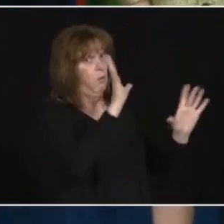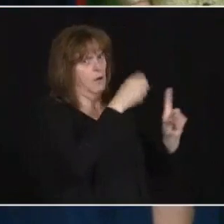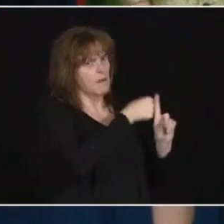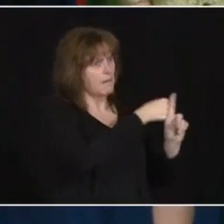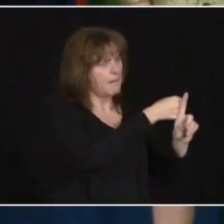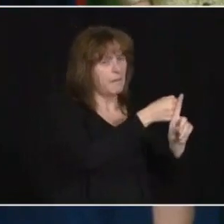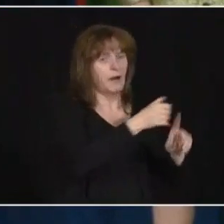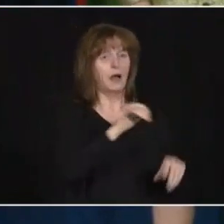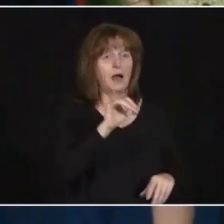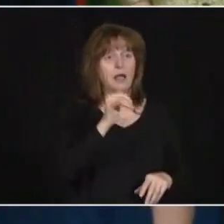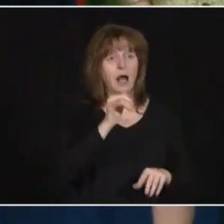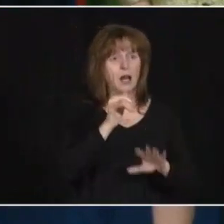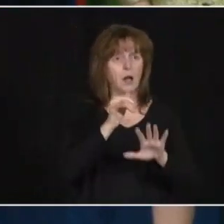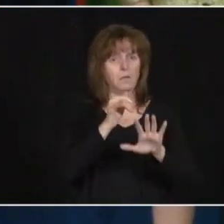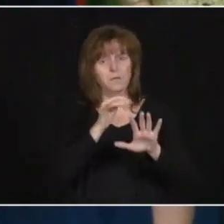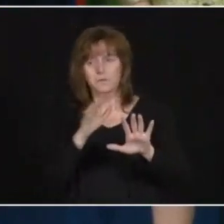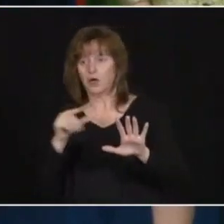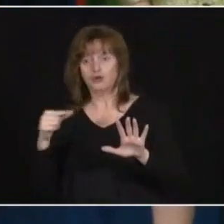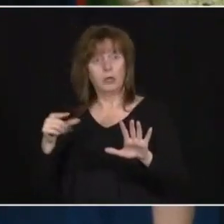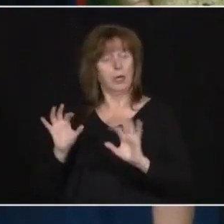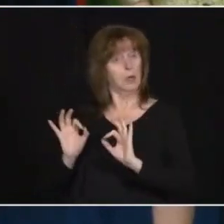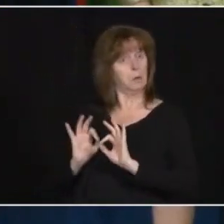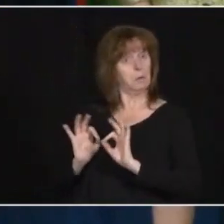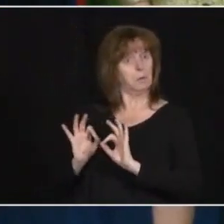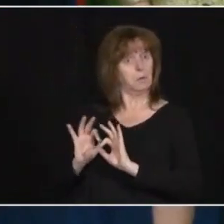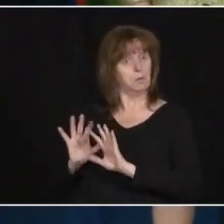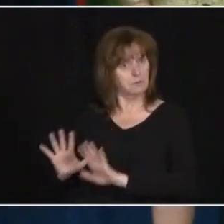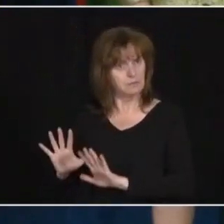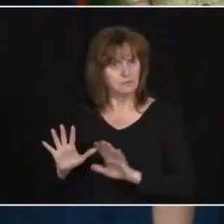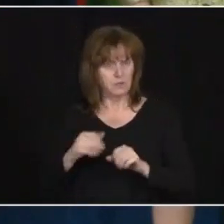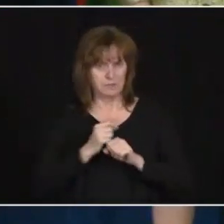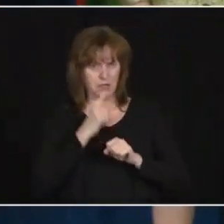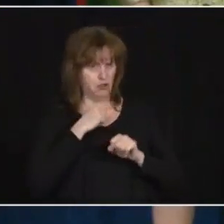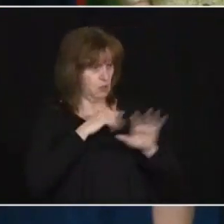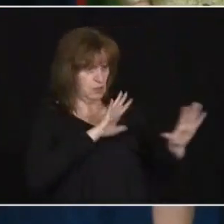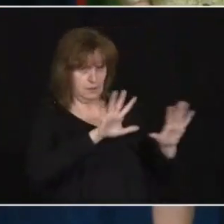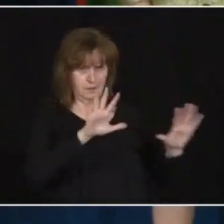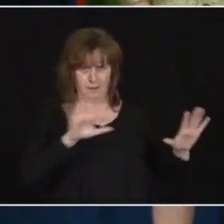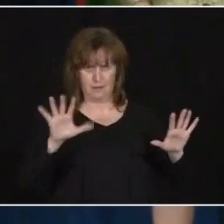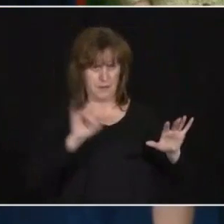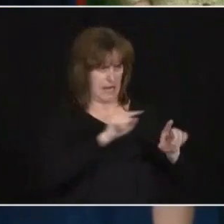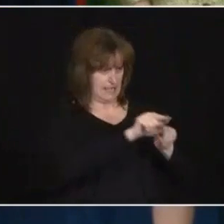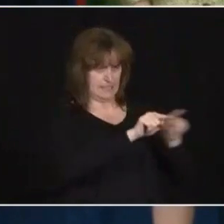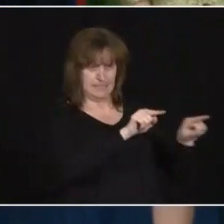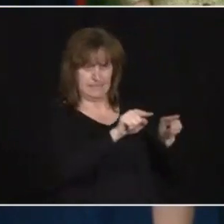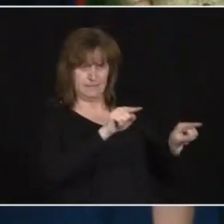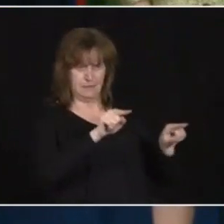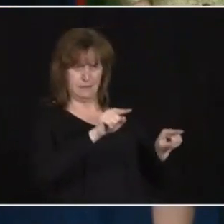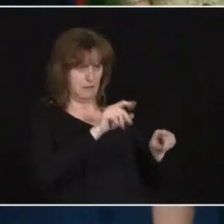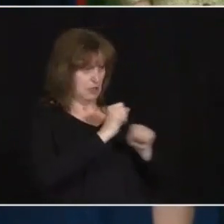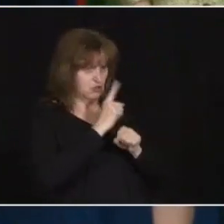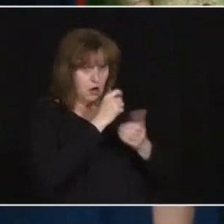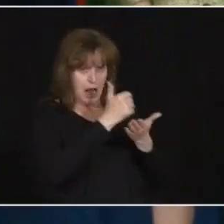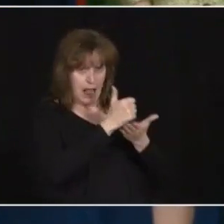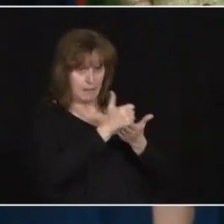every resource we can to make sure that we help the people in these long-term care homes, no matter if